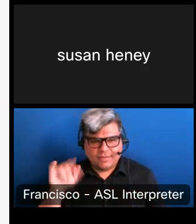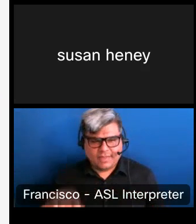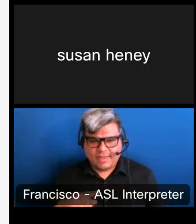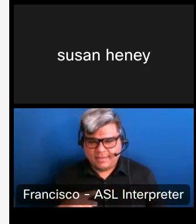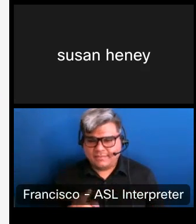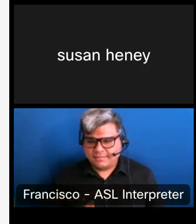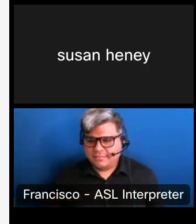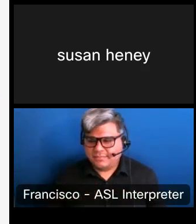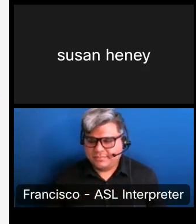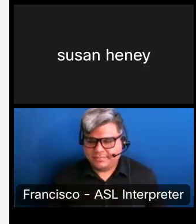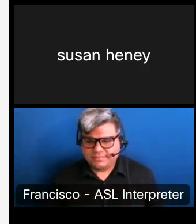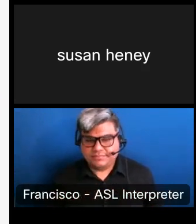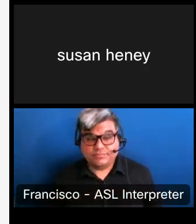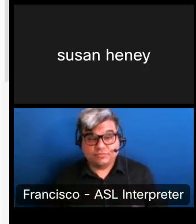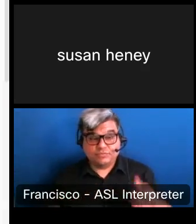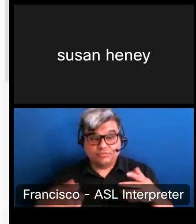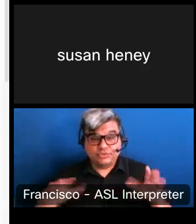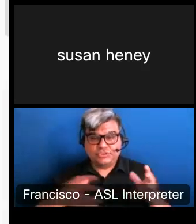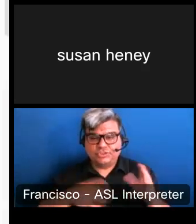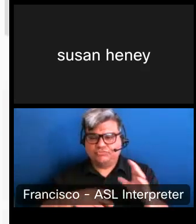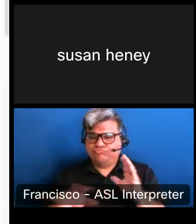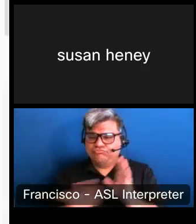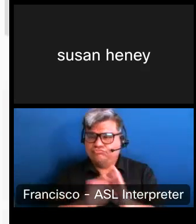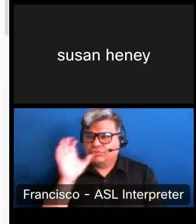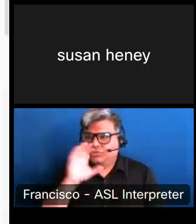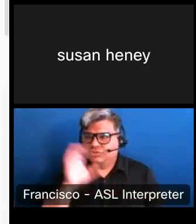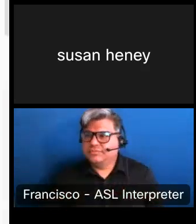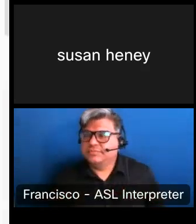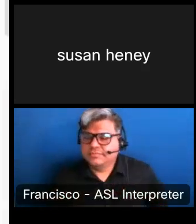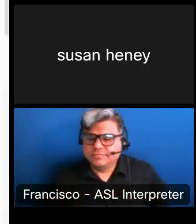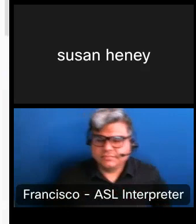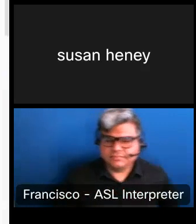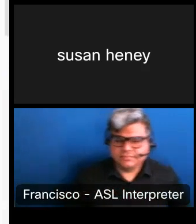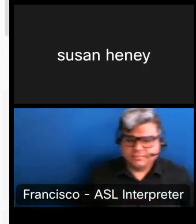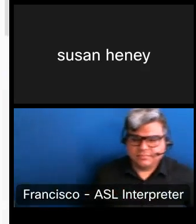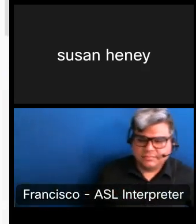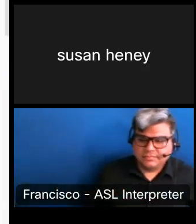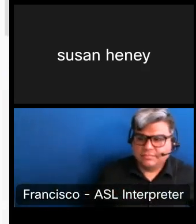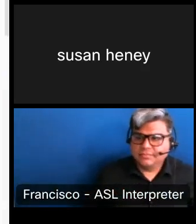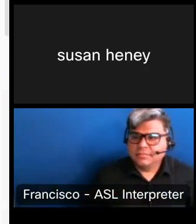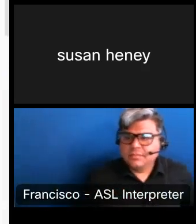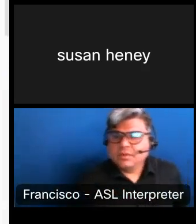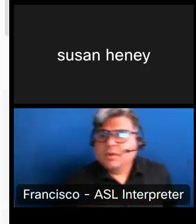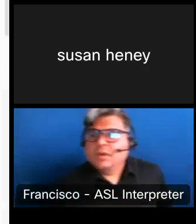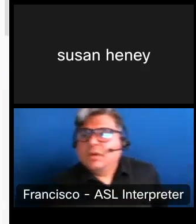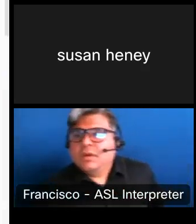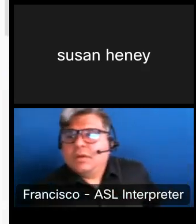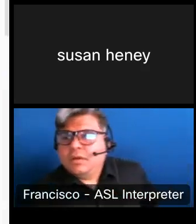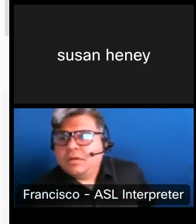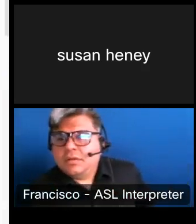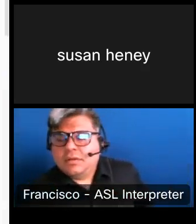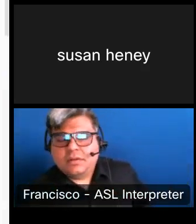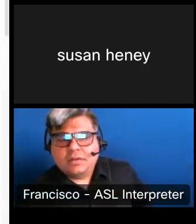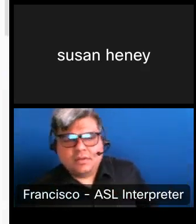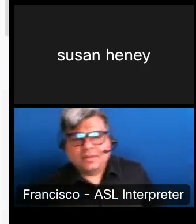and then I'm going to select Search. Now there are 664 tables, detailed tables for the Black